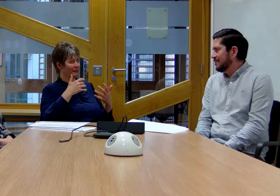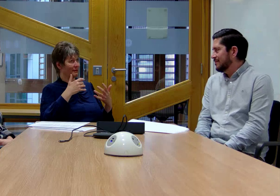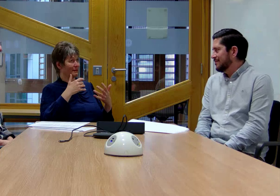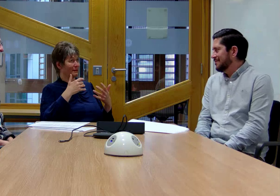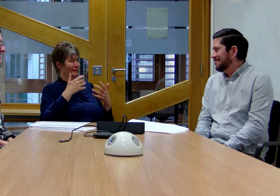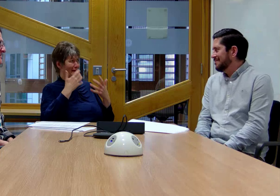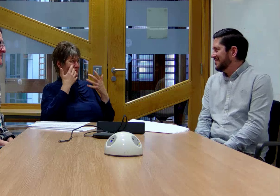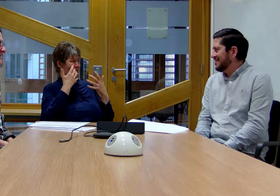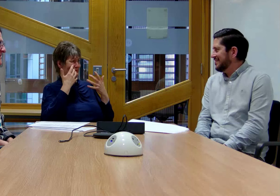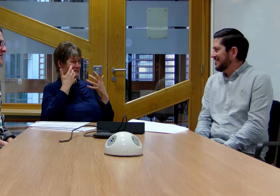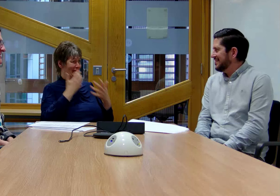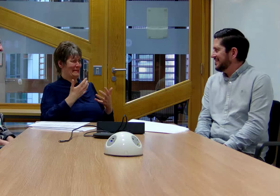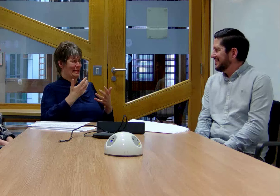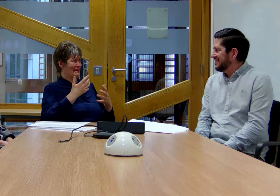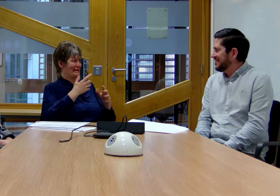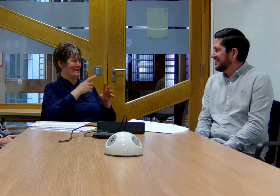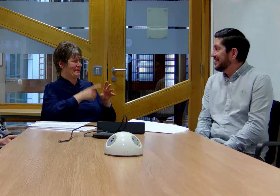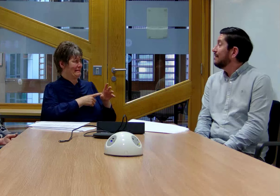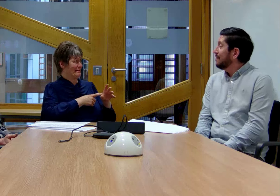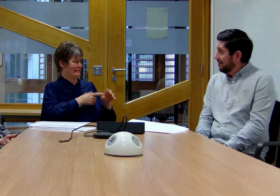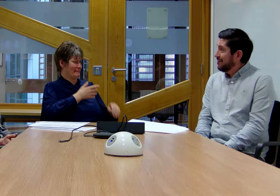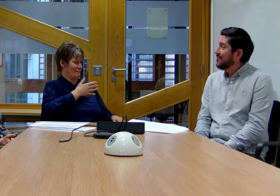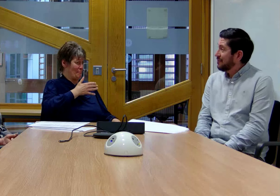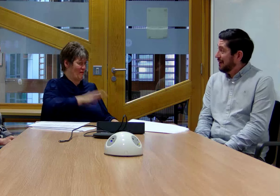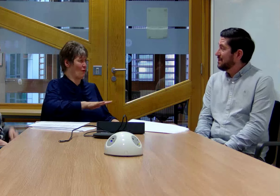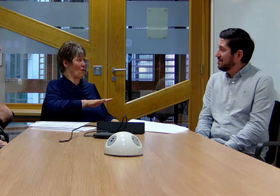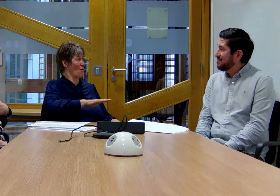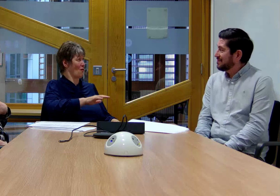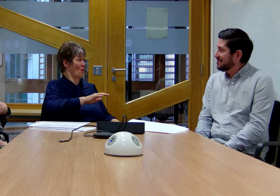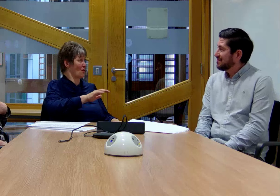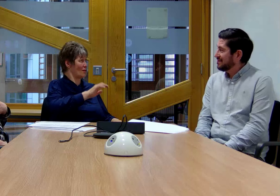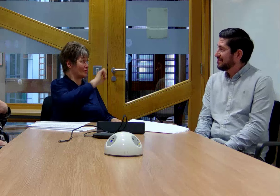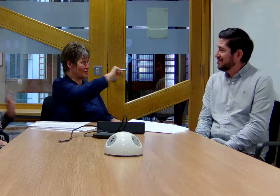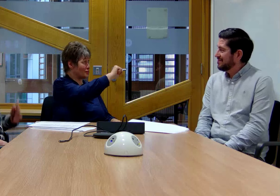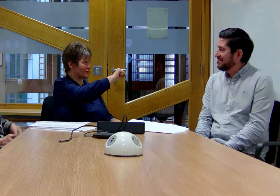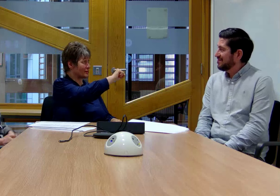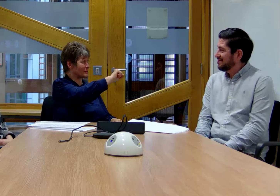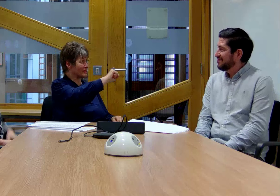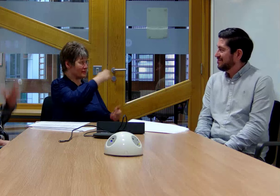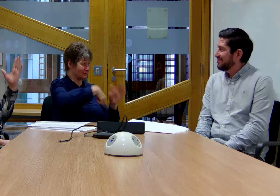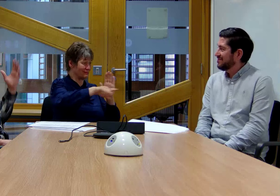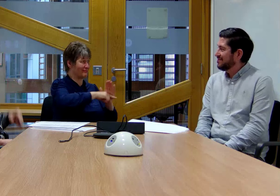Alasdair: Yes. In fact, 10 years before you were in the Chamber, watching the legislation